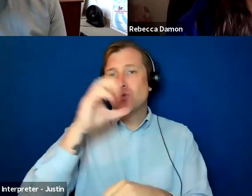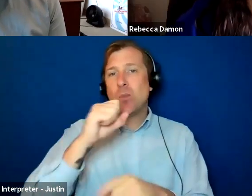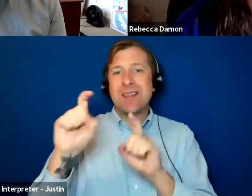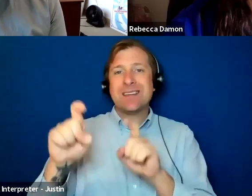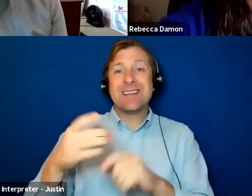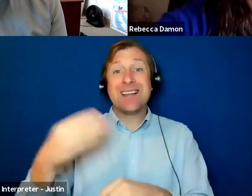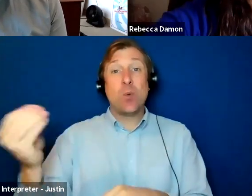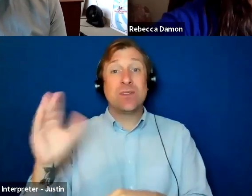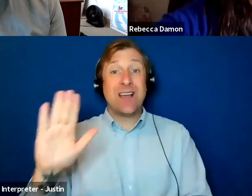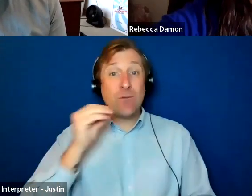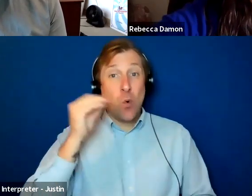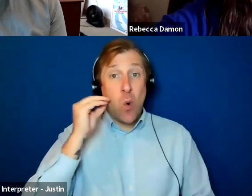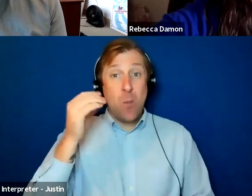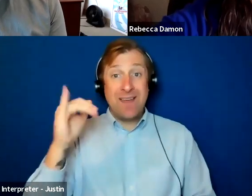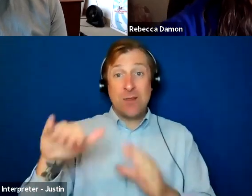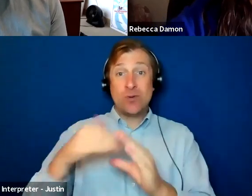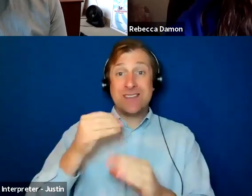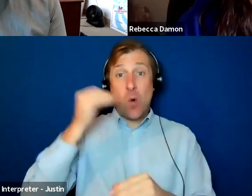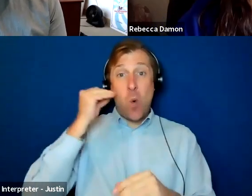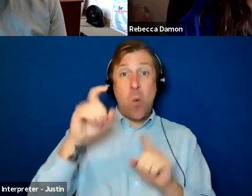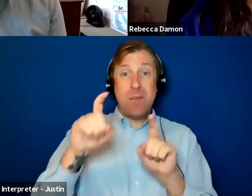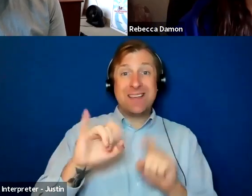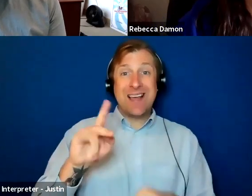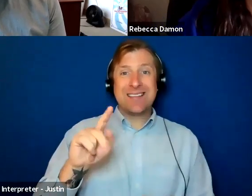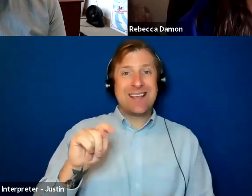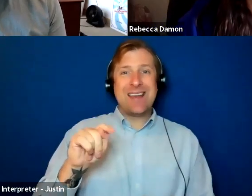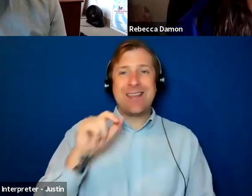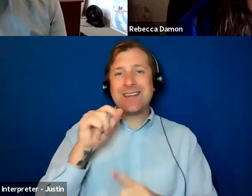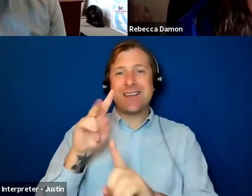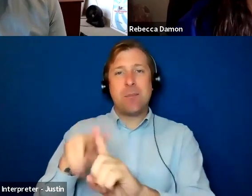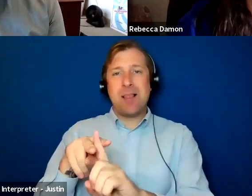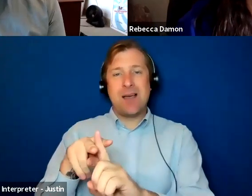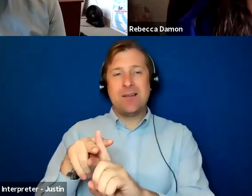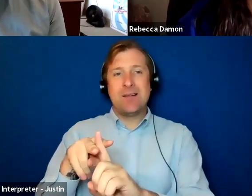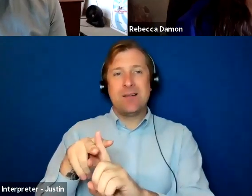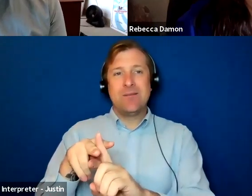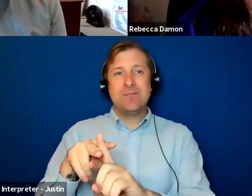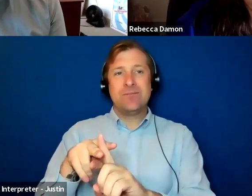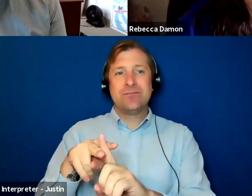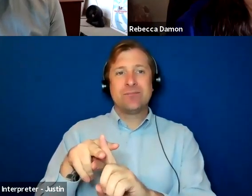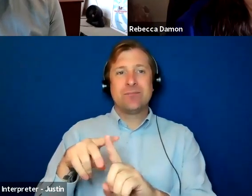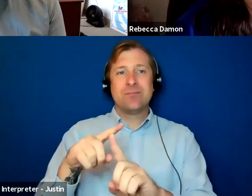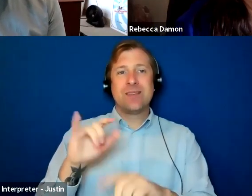If you're sent a home test kit to do at home, then this doesn't apply and a different $20 testing stipend would apply instead.